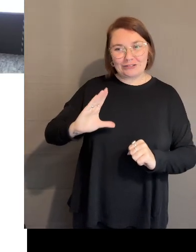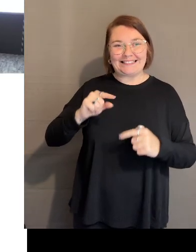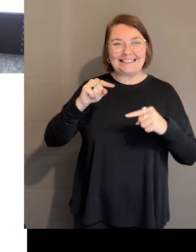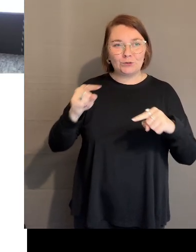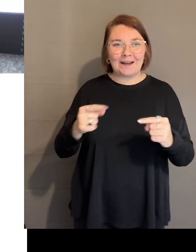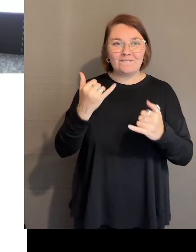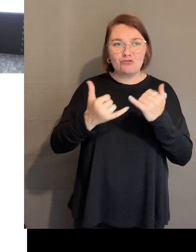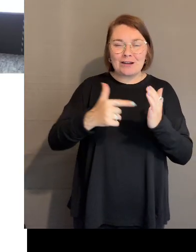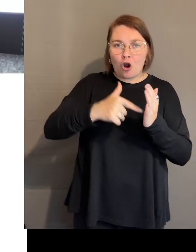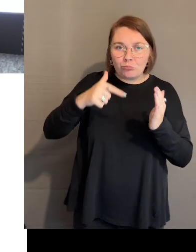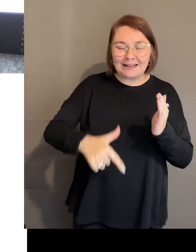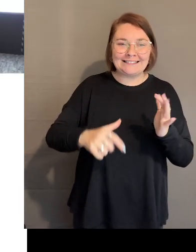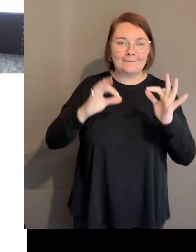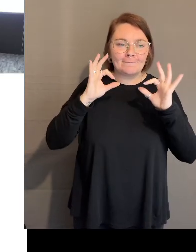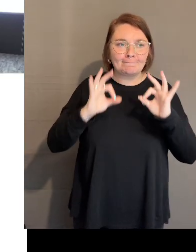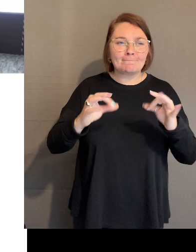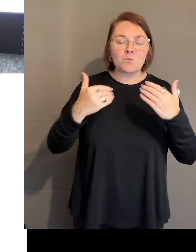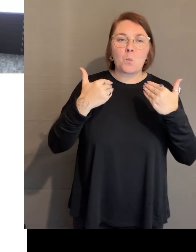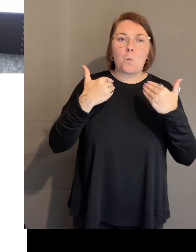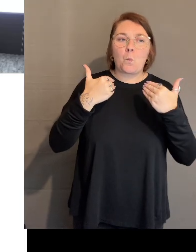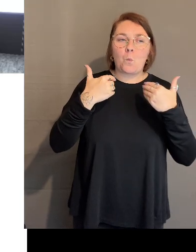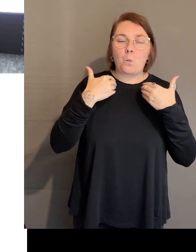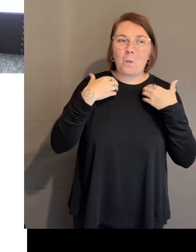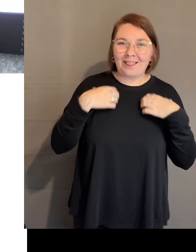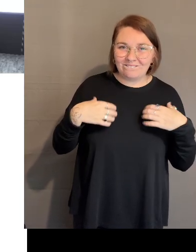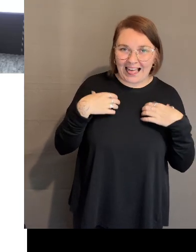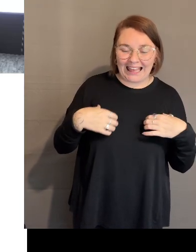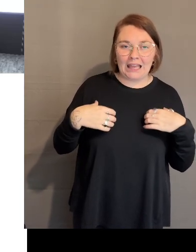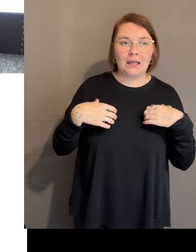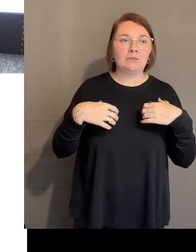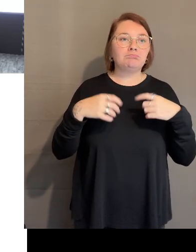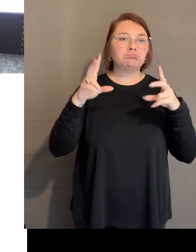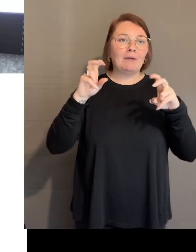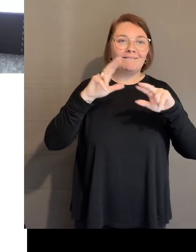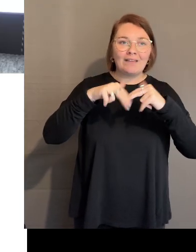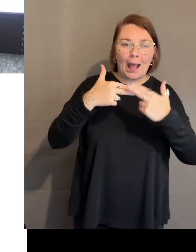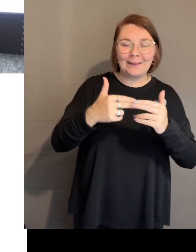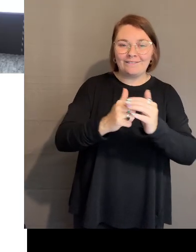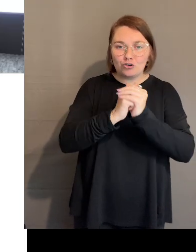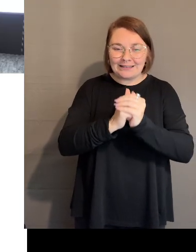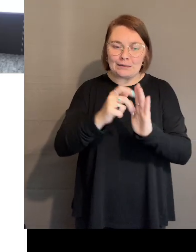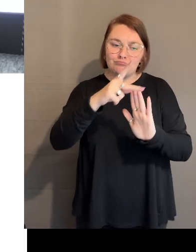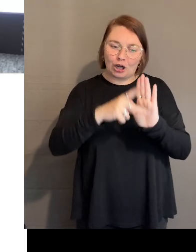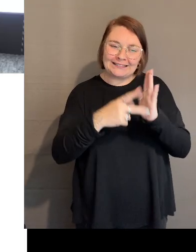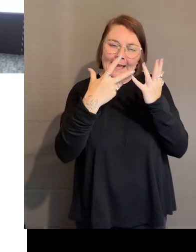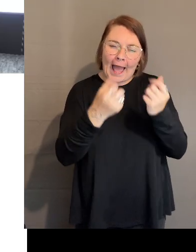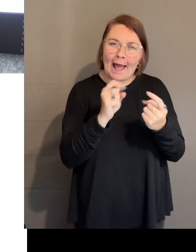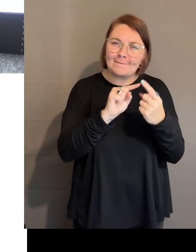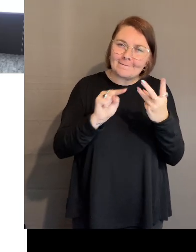With a quite comprehensive welfare system, and considered family-friendly policies, at least.